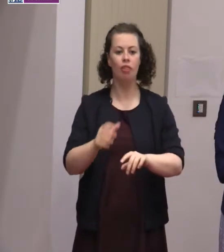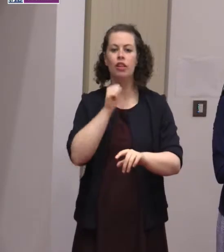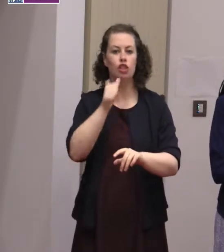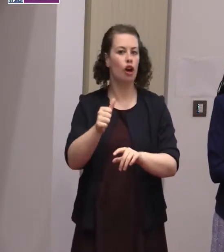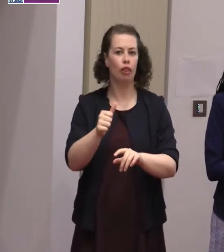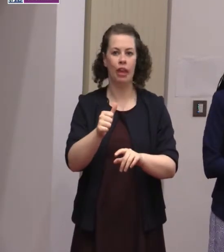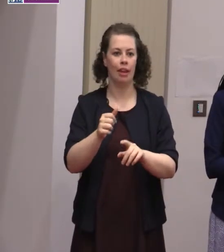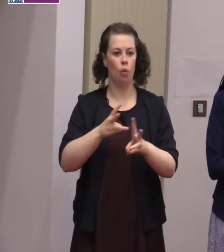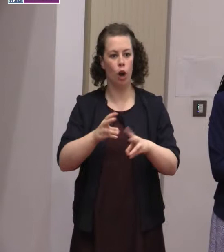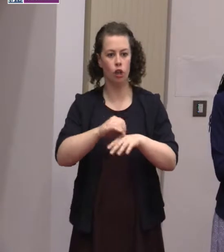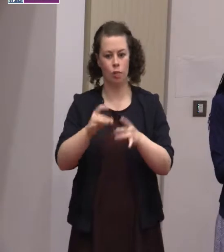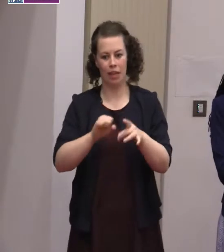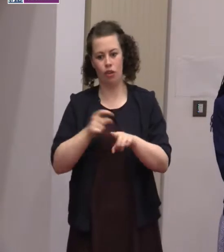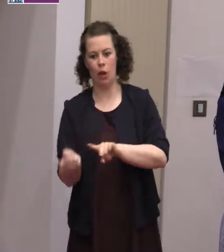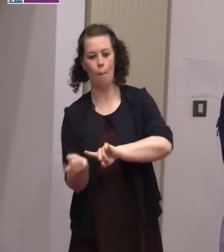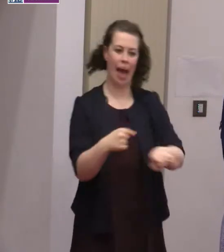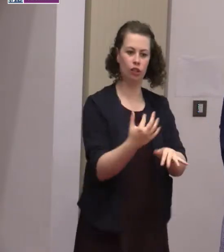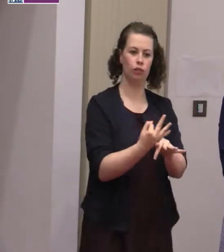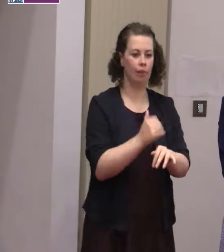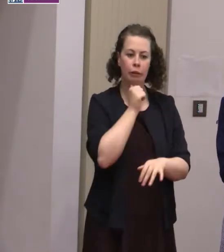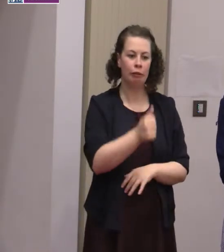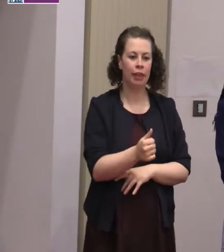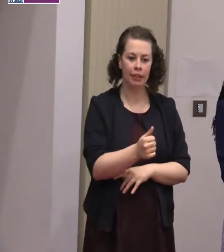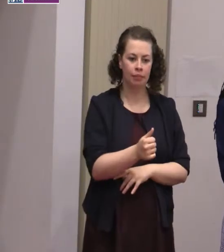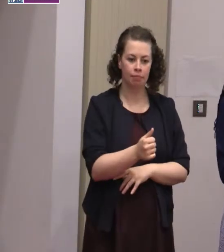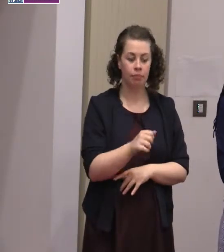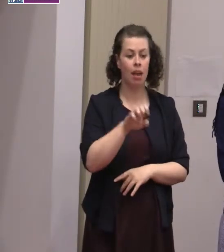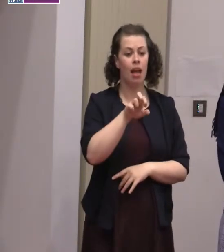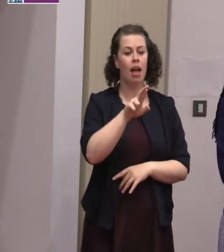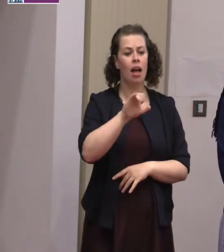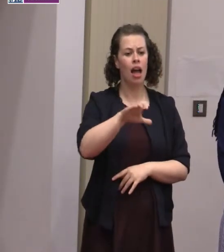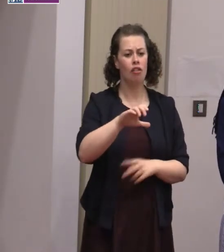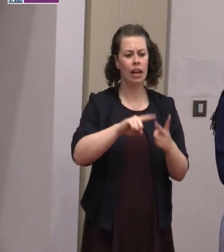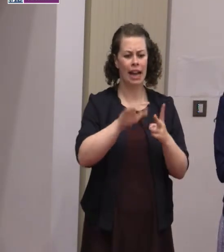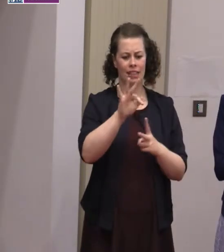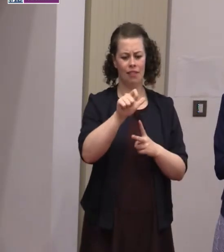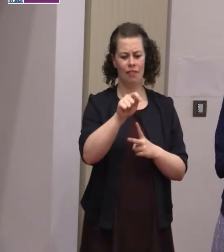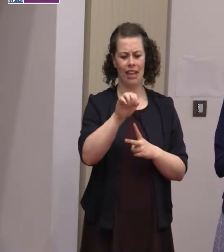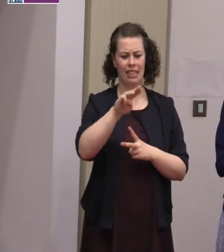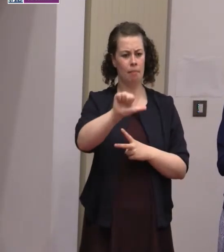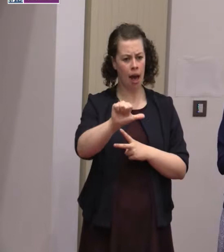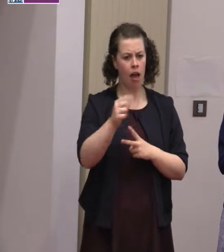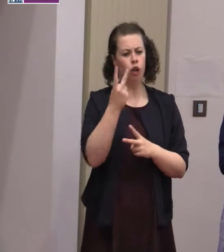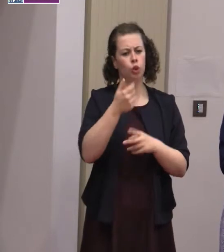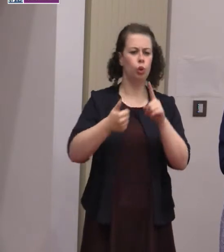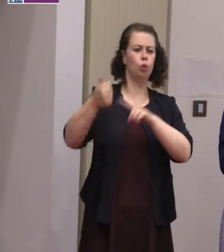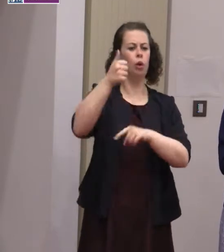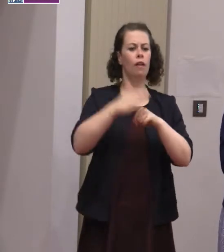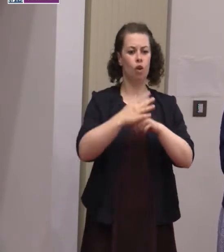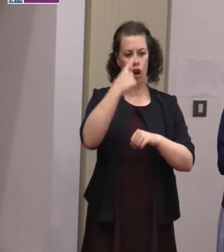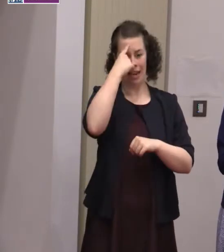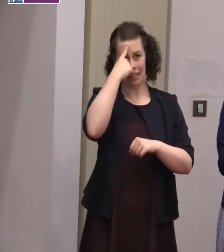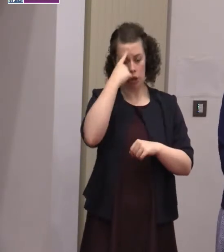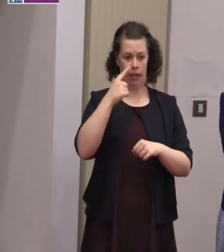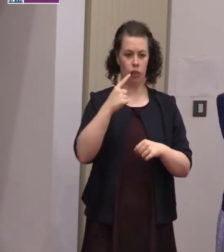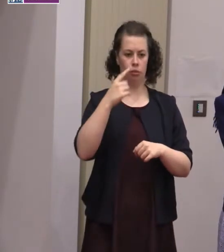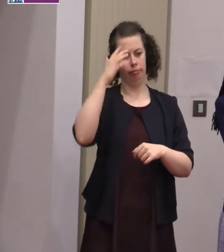I'm delighted that Derick from the institution of the handicapped is here, because they did